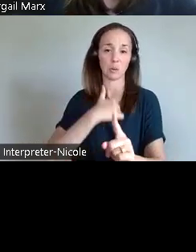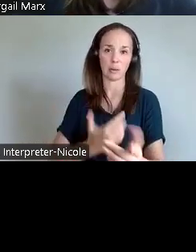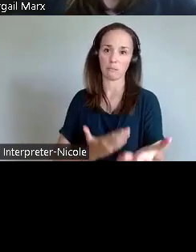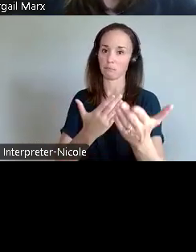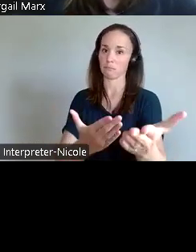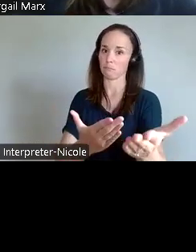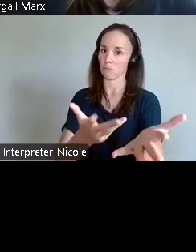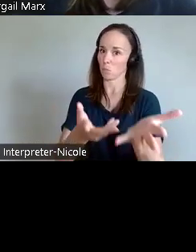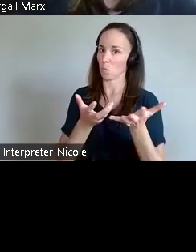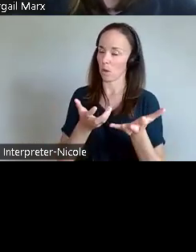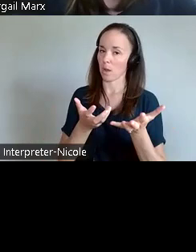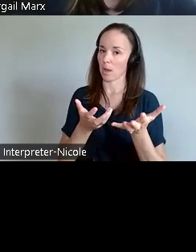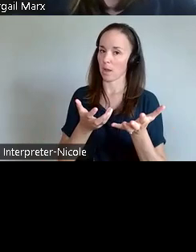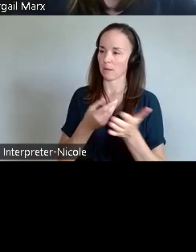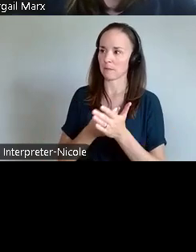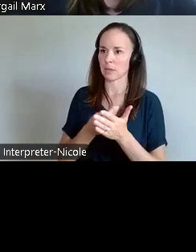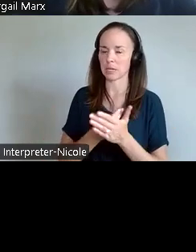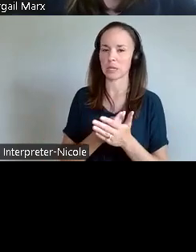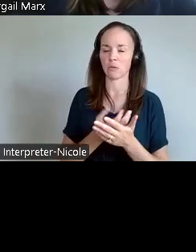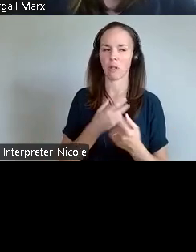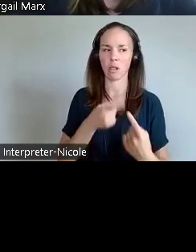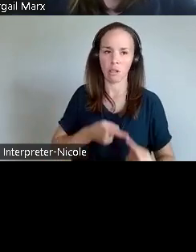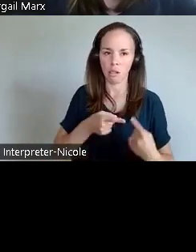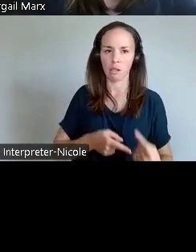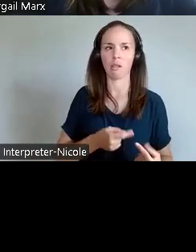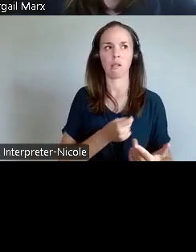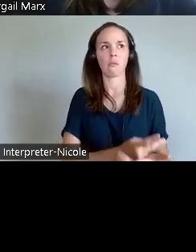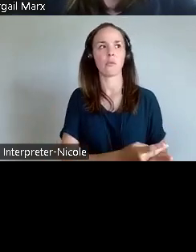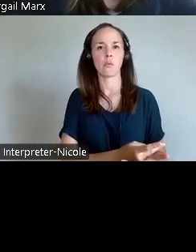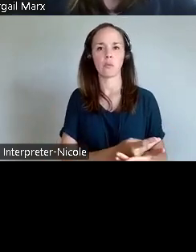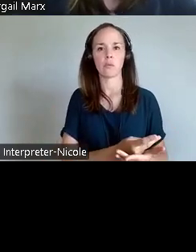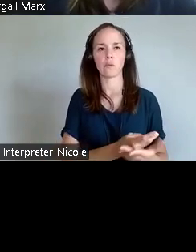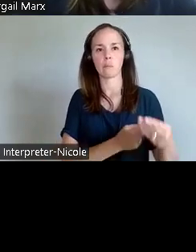looking for funding or having difficulty getting approval for funding of systems,